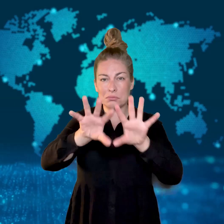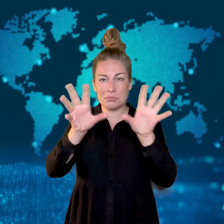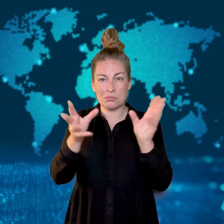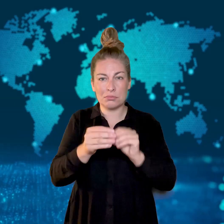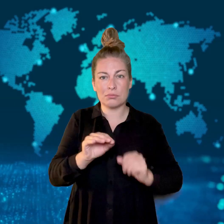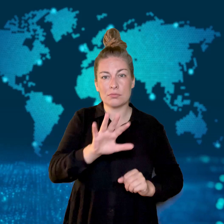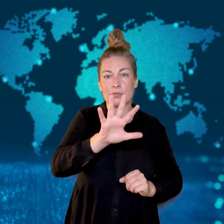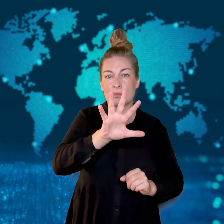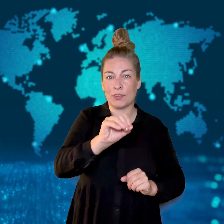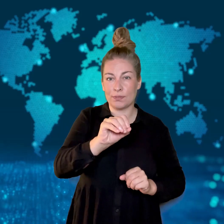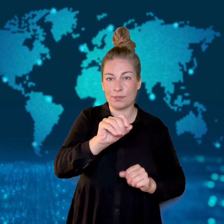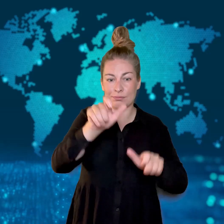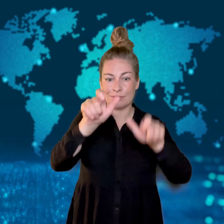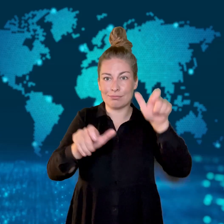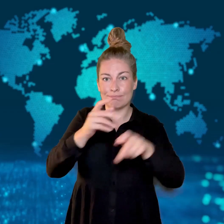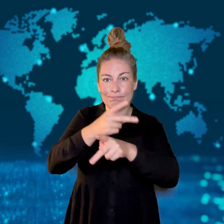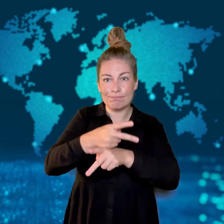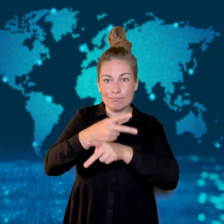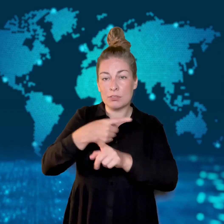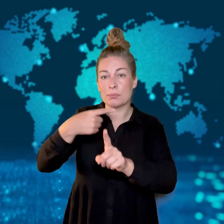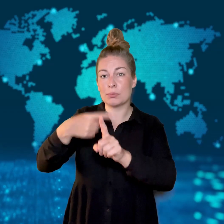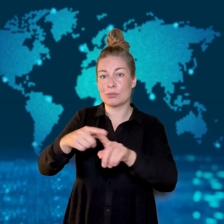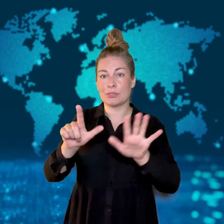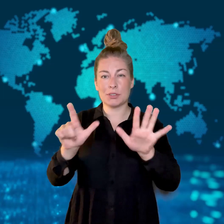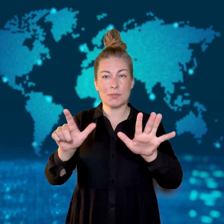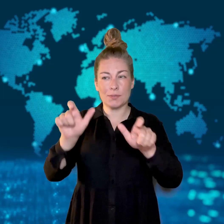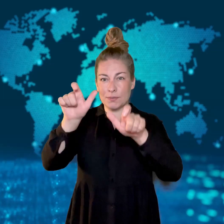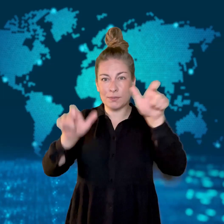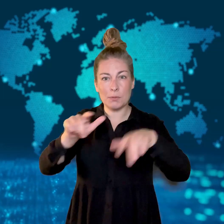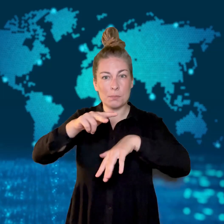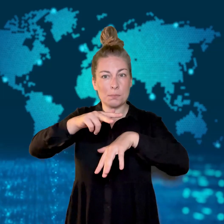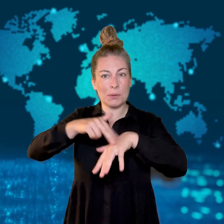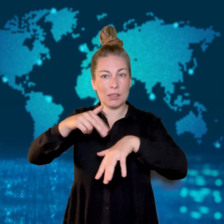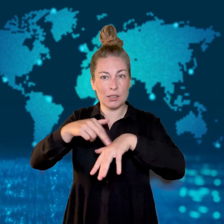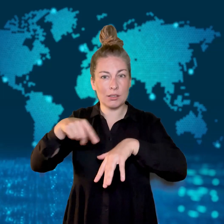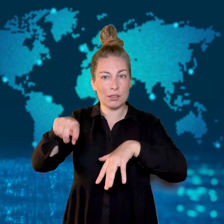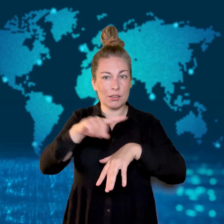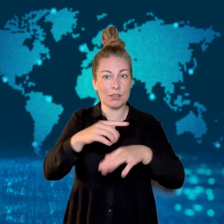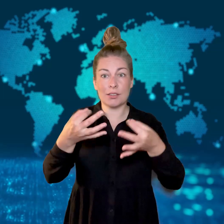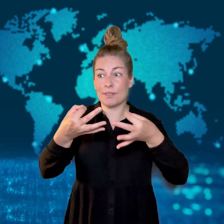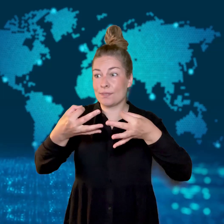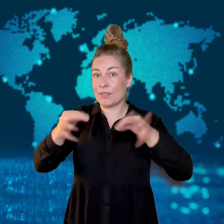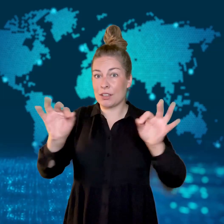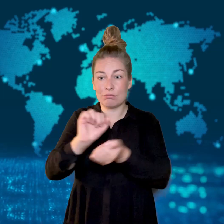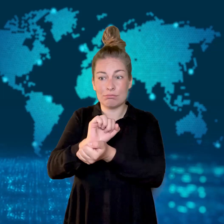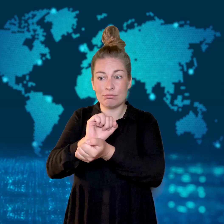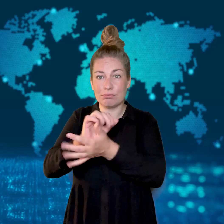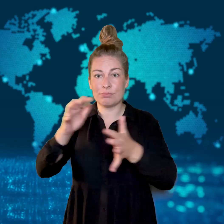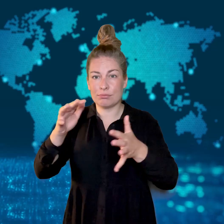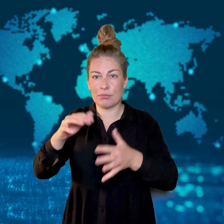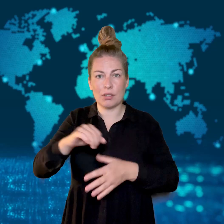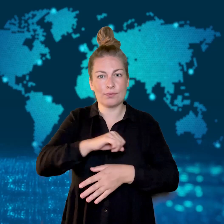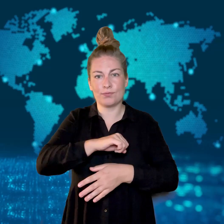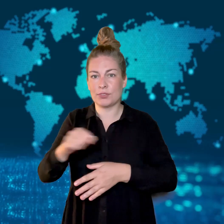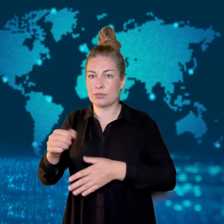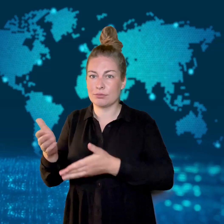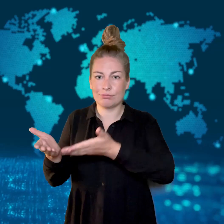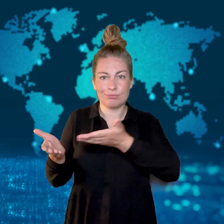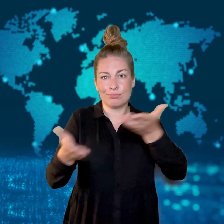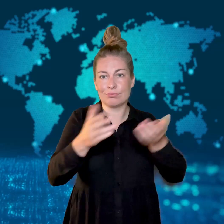and seven police officers have been released and are